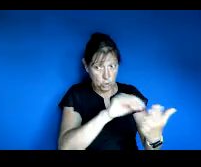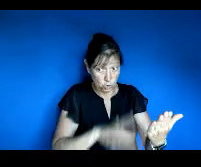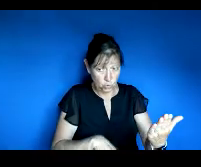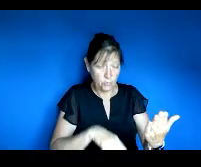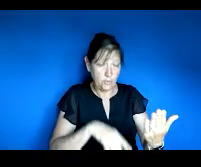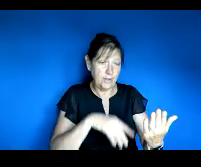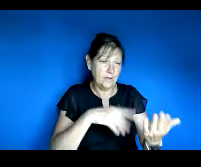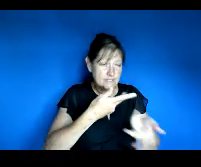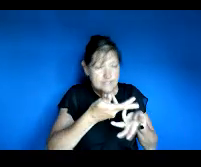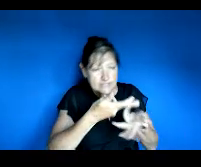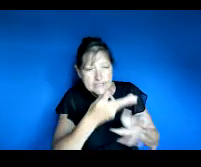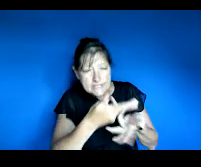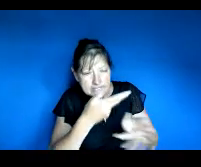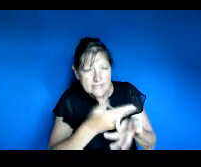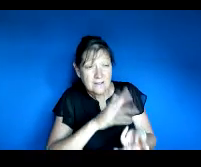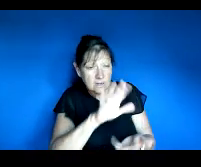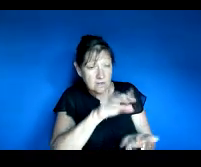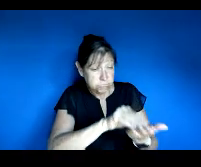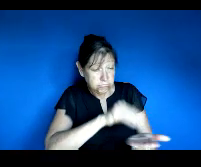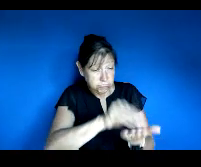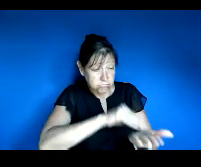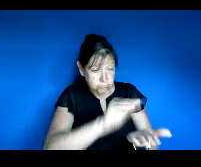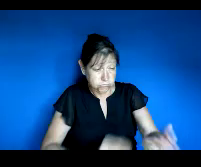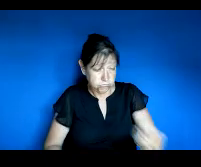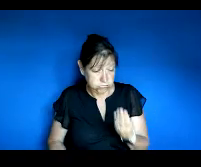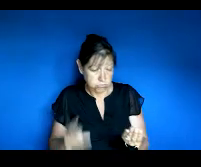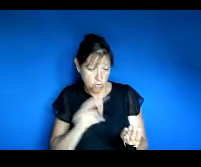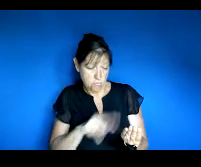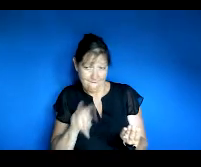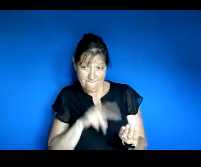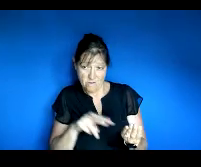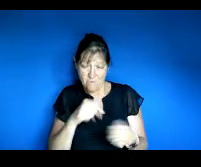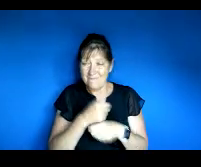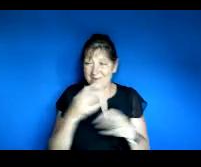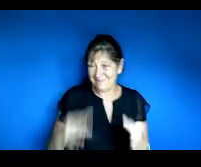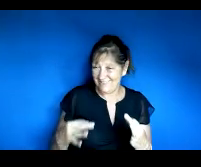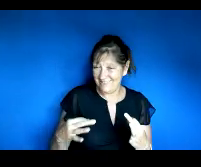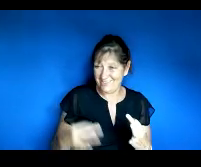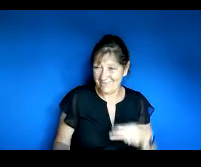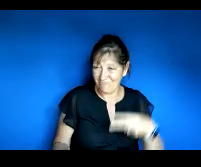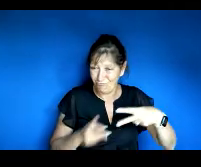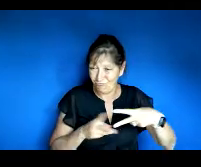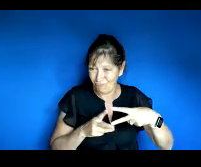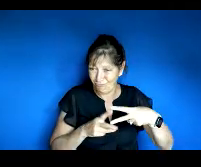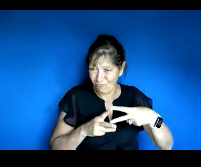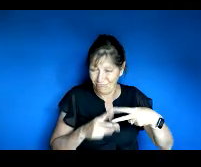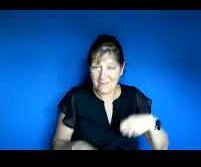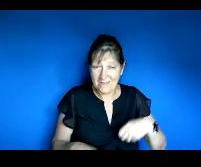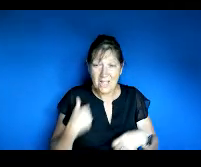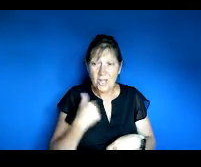and our review of their documentation. And we don't, you know, simply kind of take a provider's recommendation,